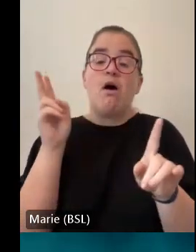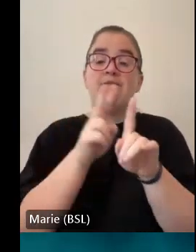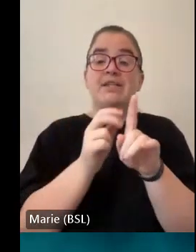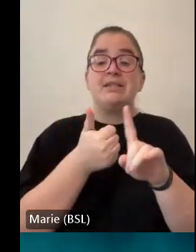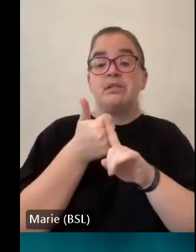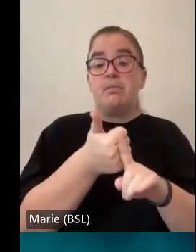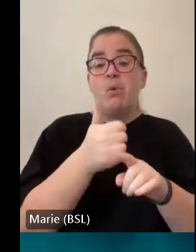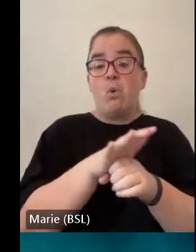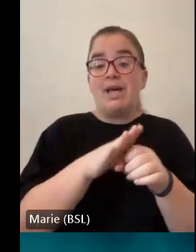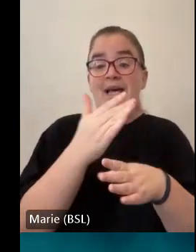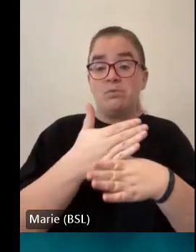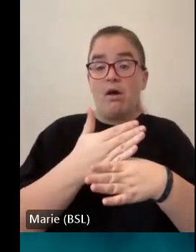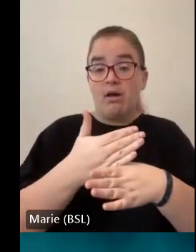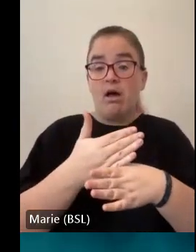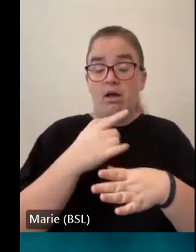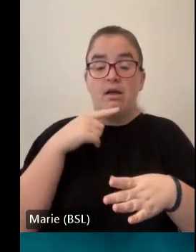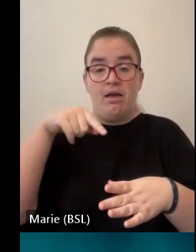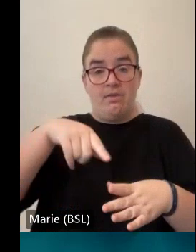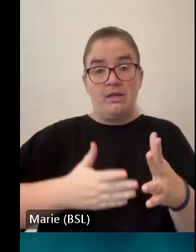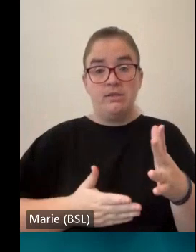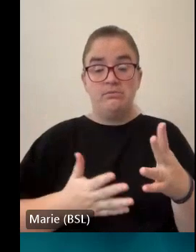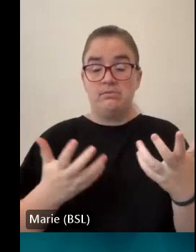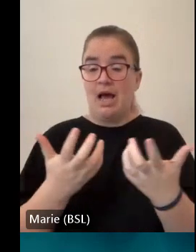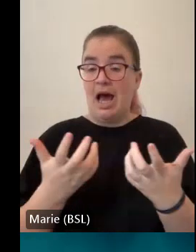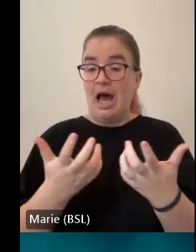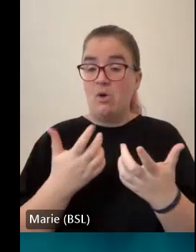that's that's conducted on an online platform.